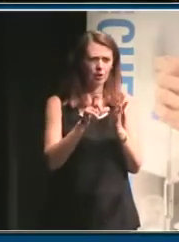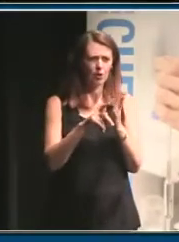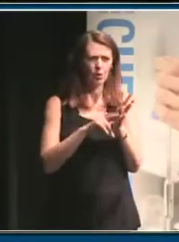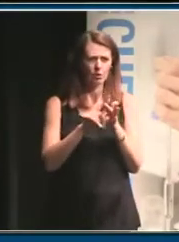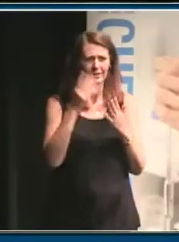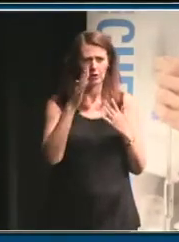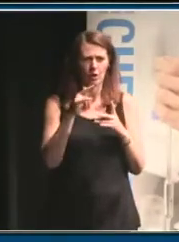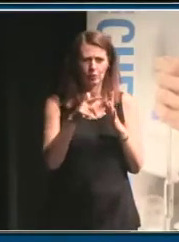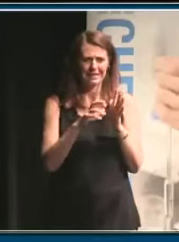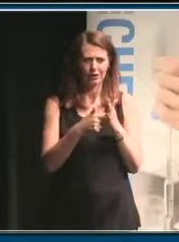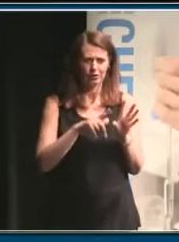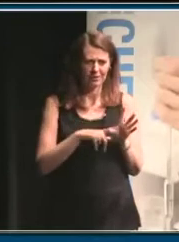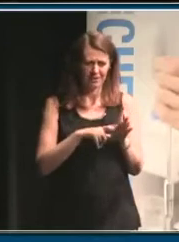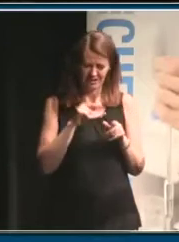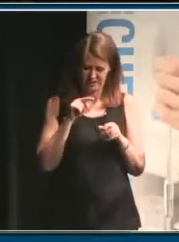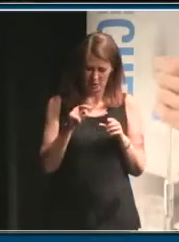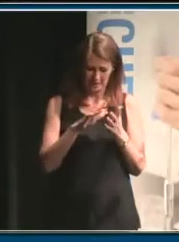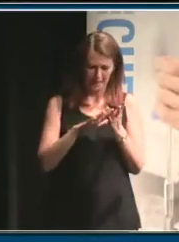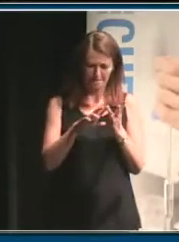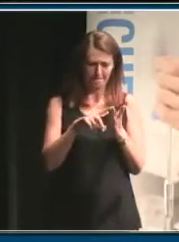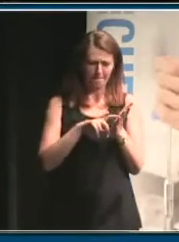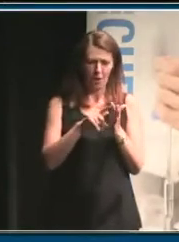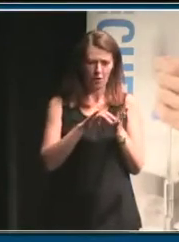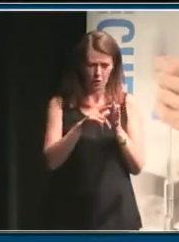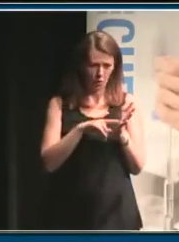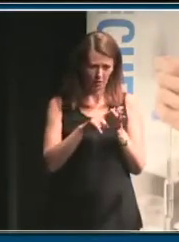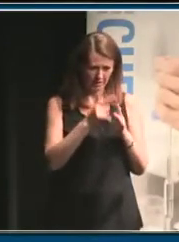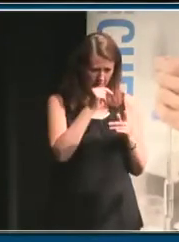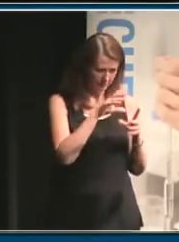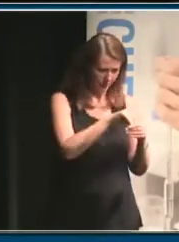So molecular mechanism once you see the commonality, what's really interesting when